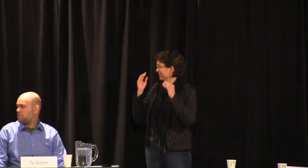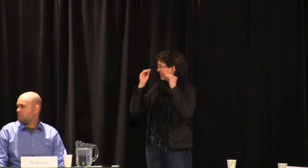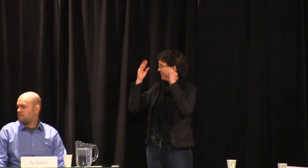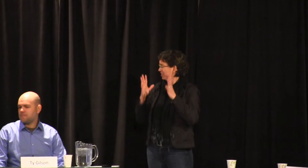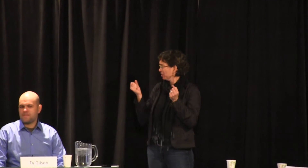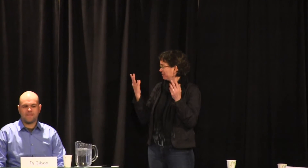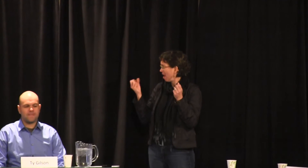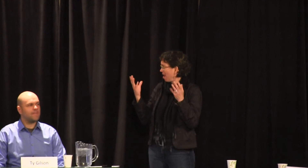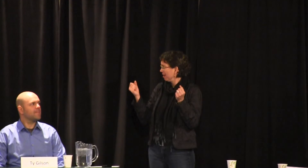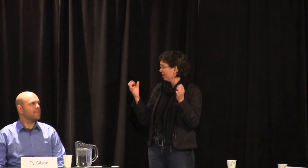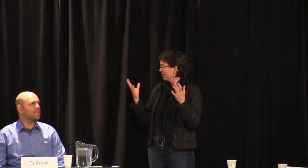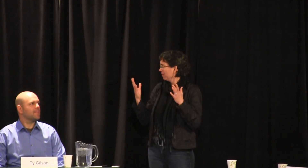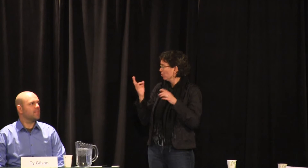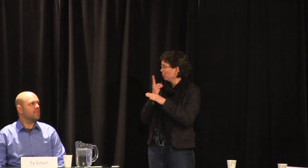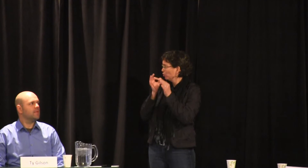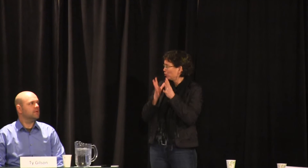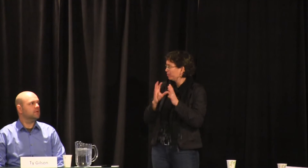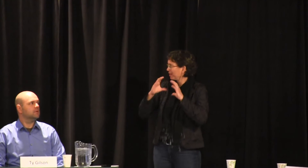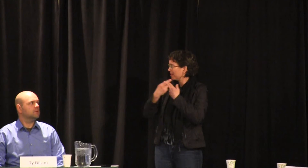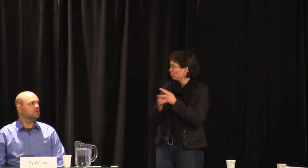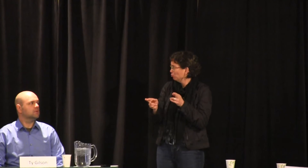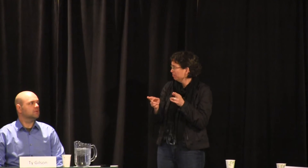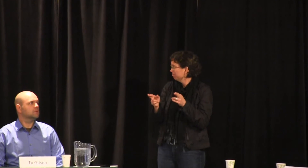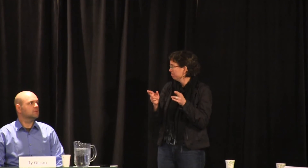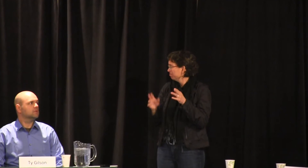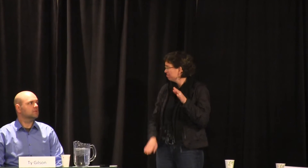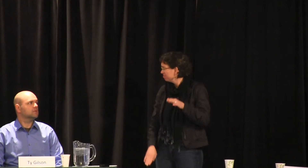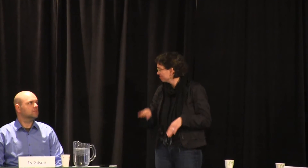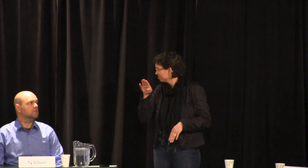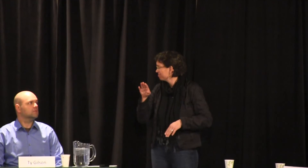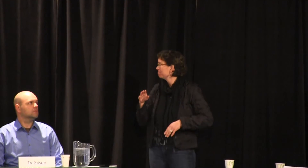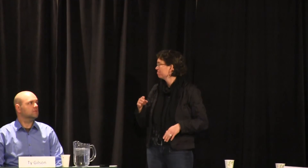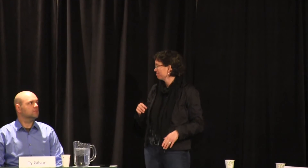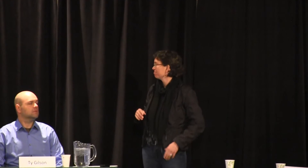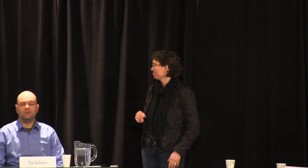through an interpreter? So were you mainstreamed?